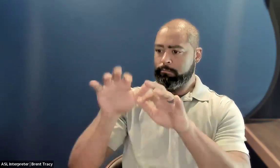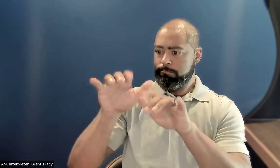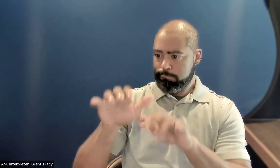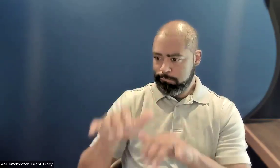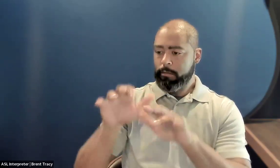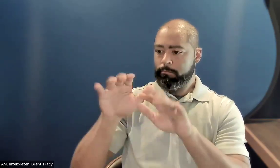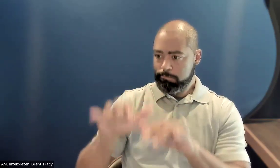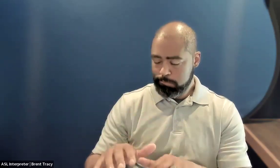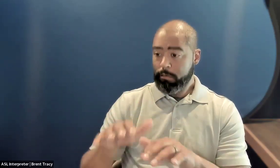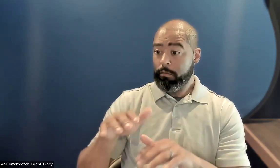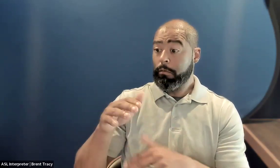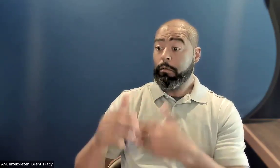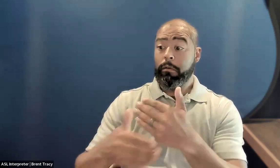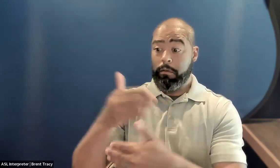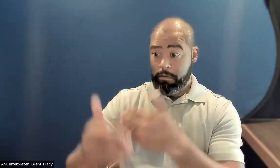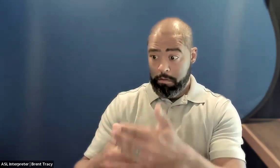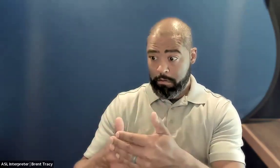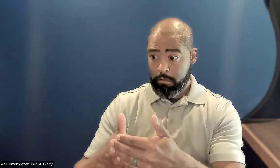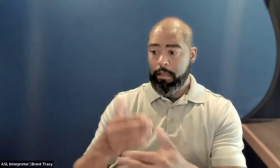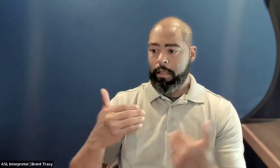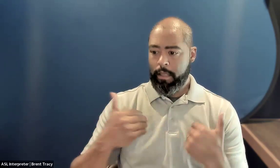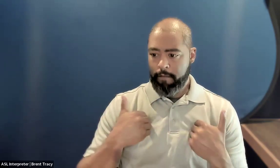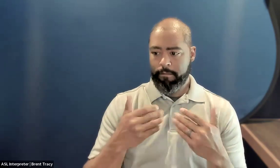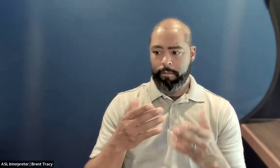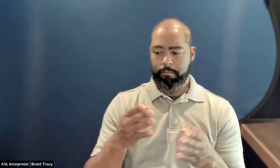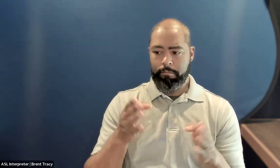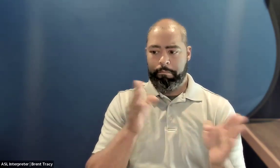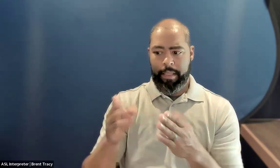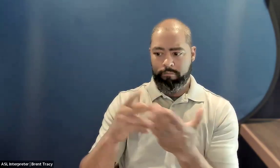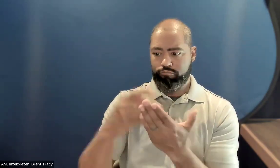When users would like to see more of a summary, they can move